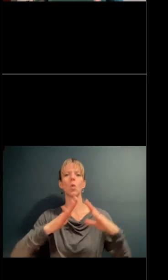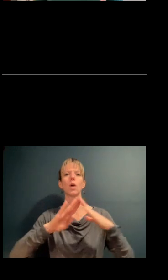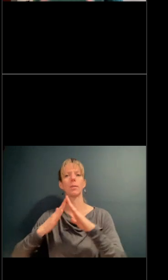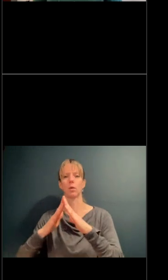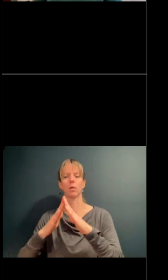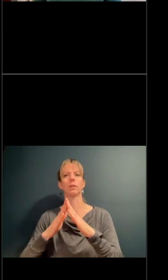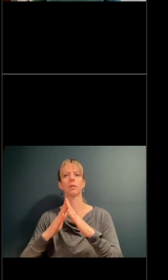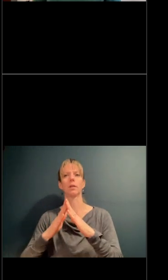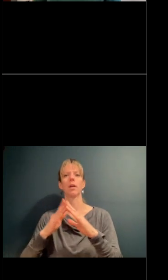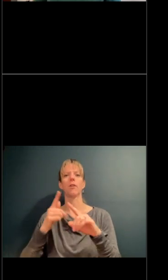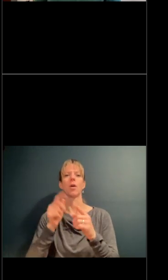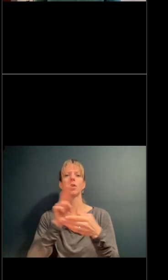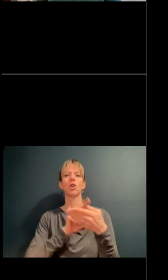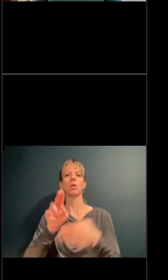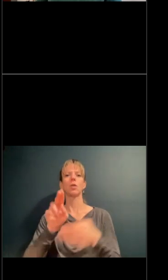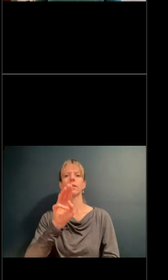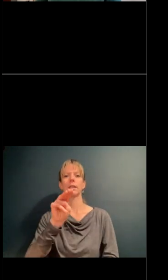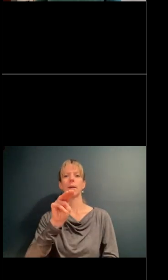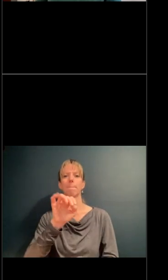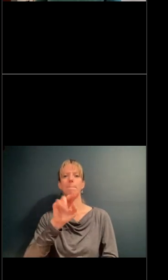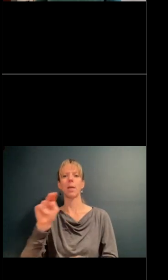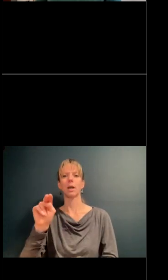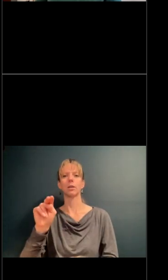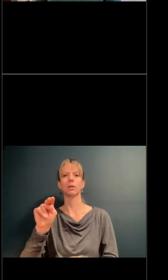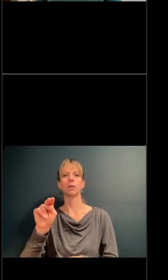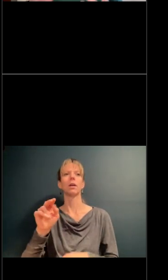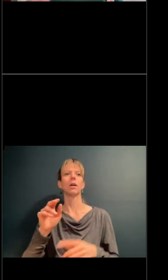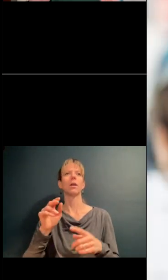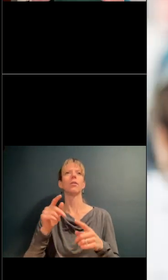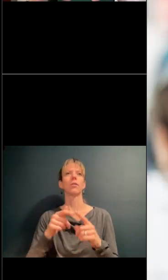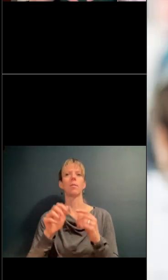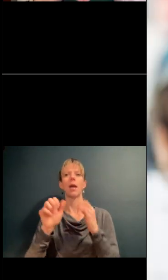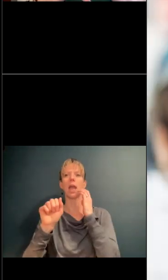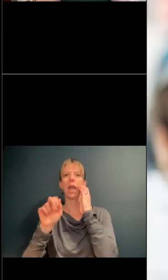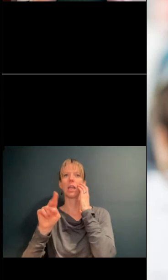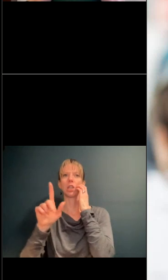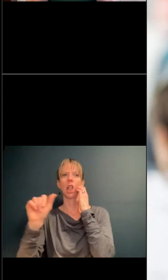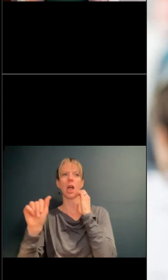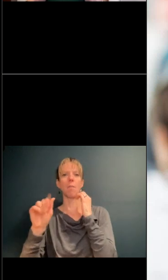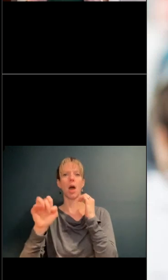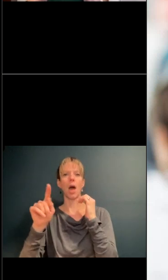of the University of Minnesota from Angela Mata. My point of all of this is that we have to be